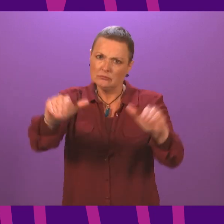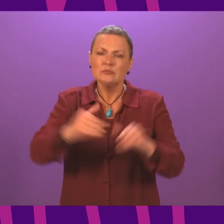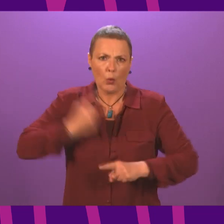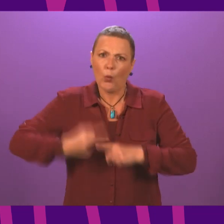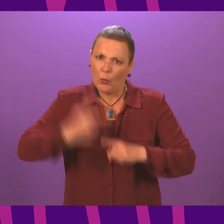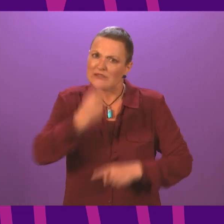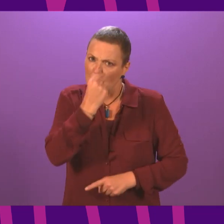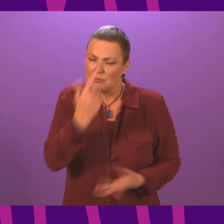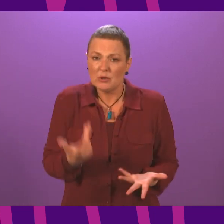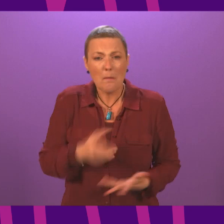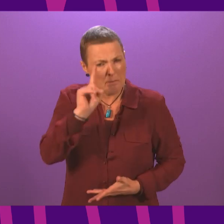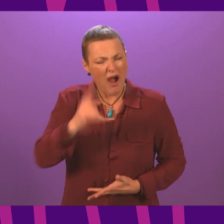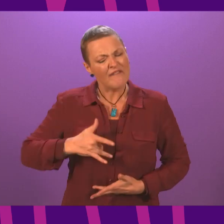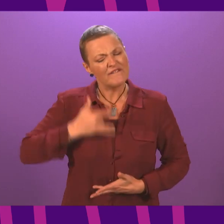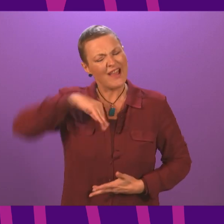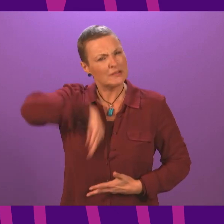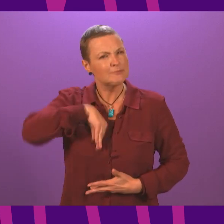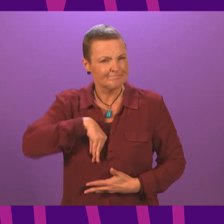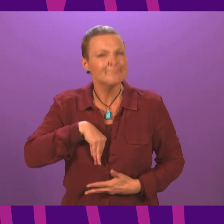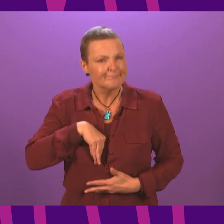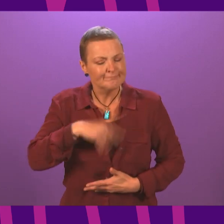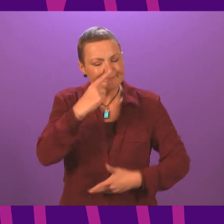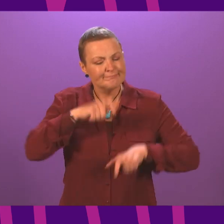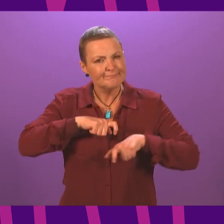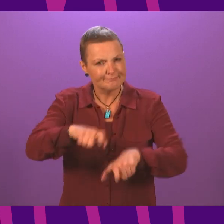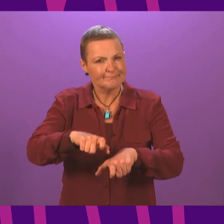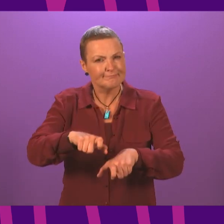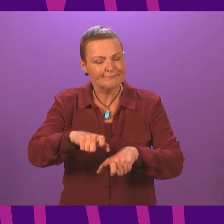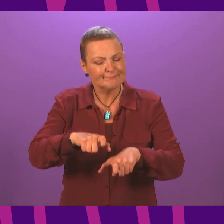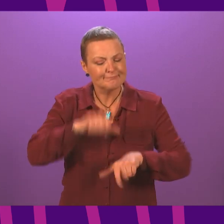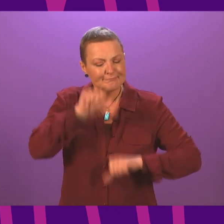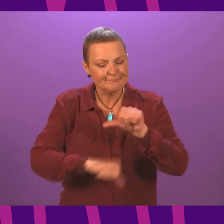accordingly. However, I am hopeful that we will continue to make progress in controlling the